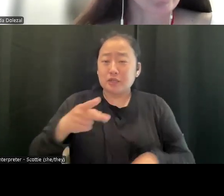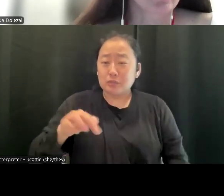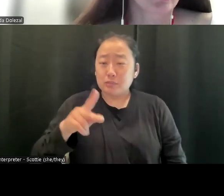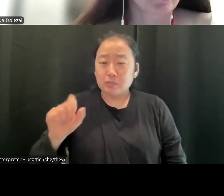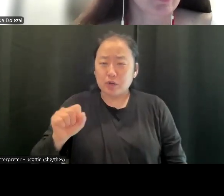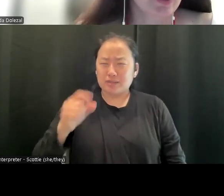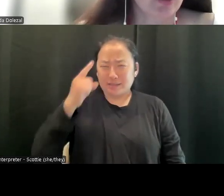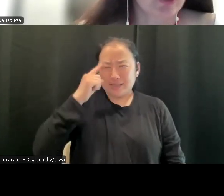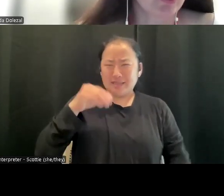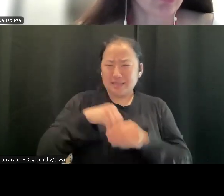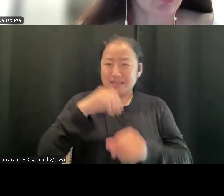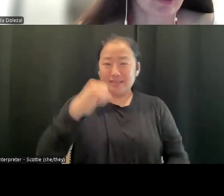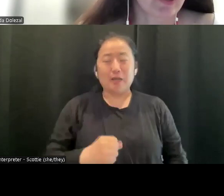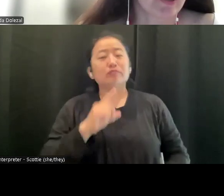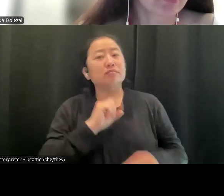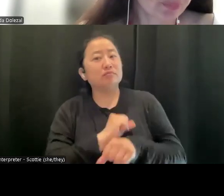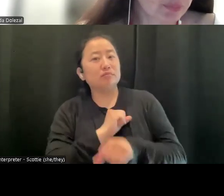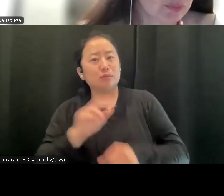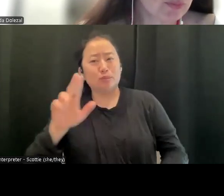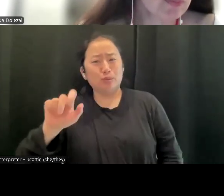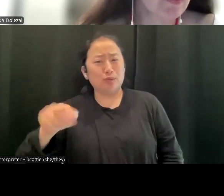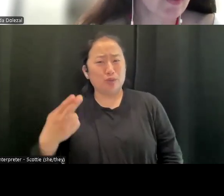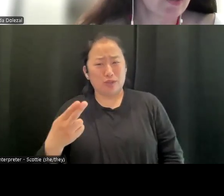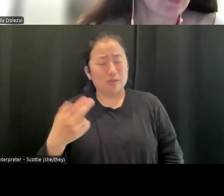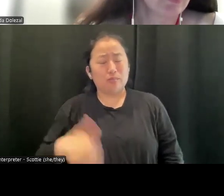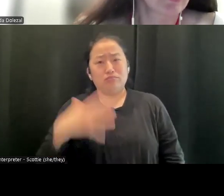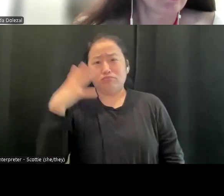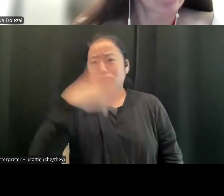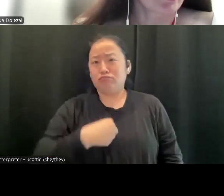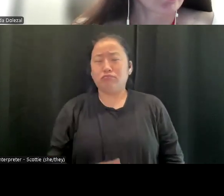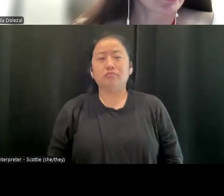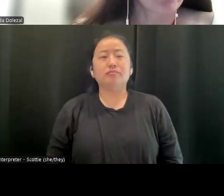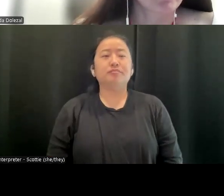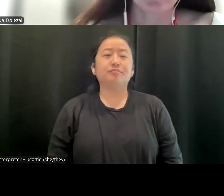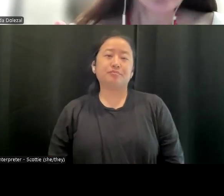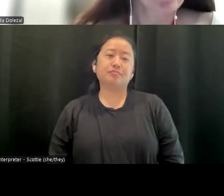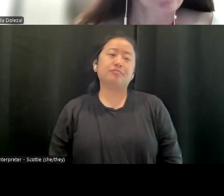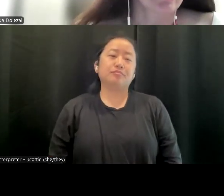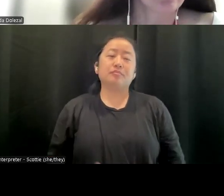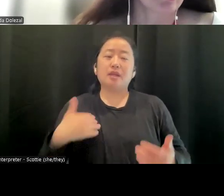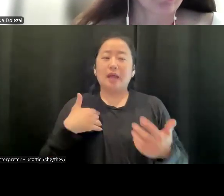so it really is an incredibly beautiful area. There's also adaptive skiing, as I said, with the